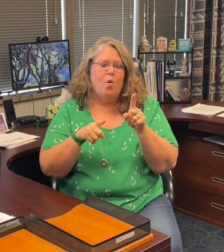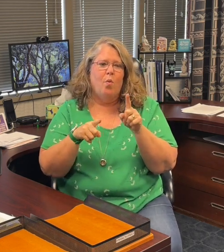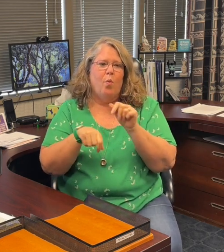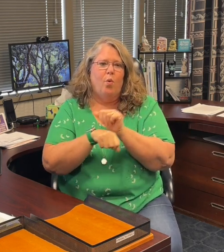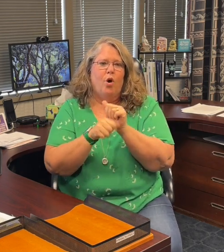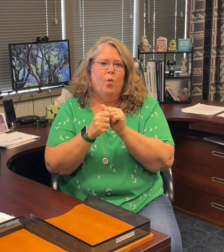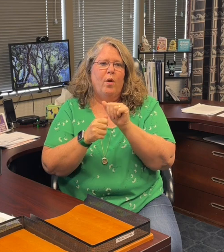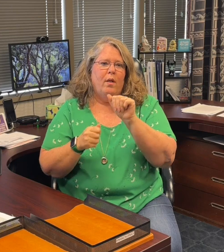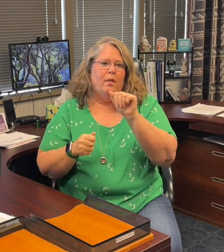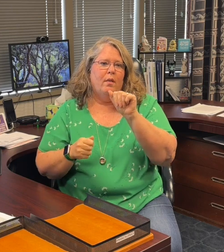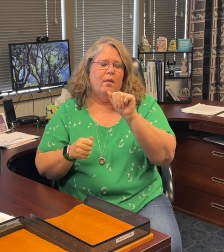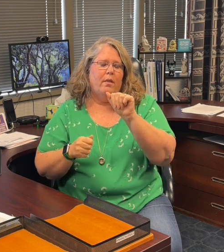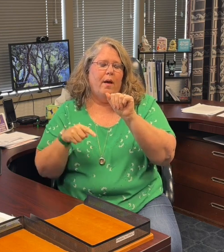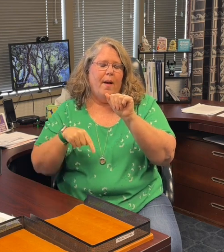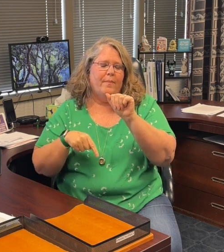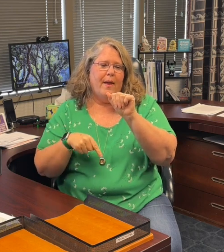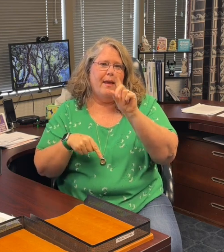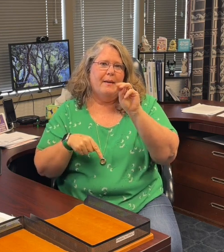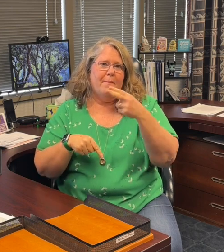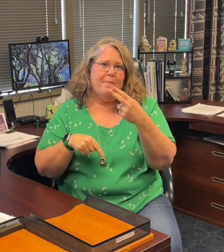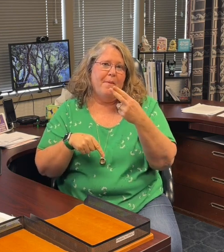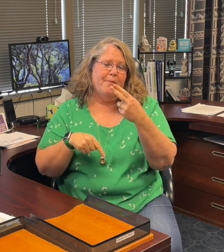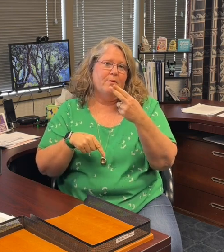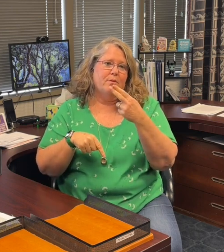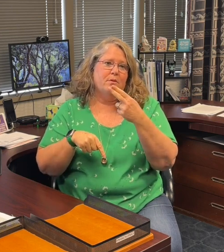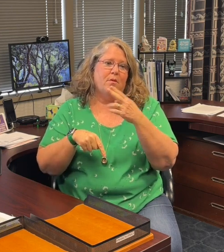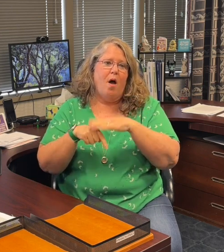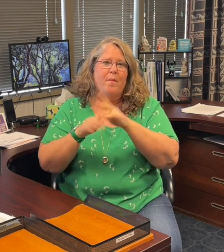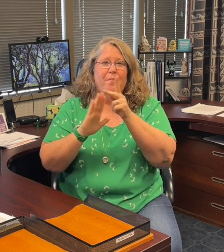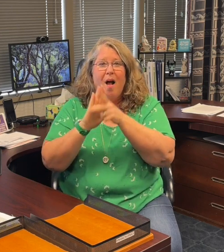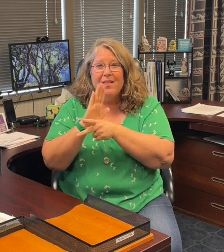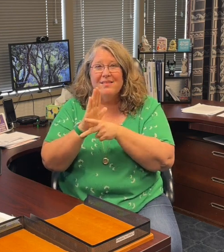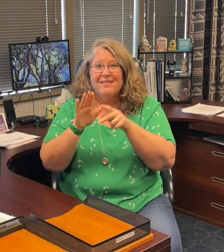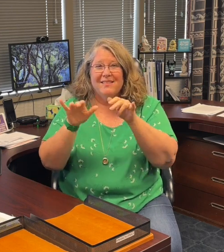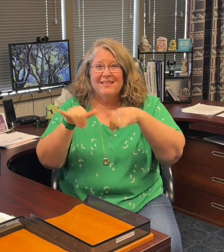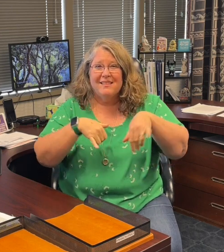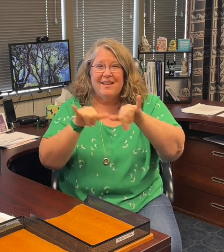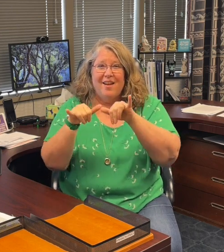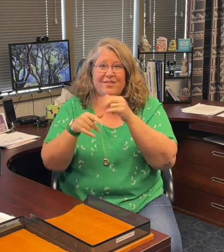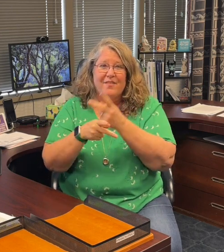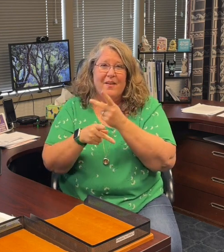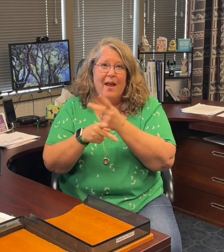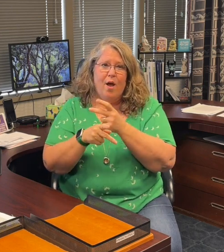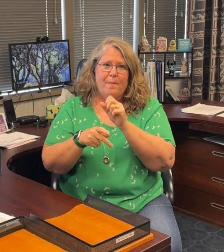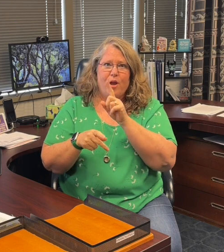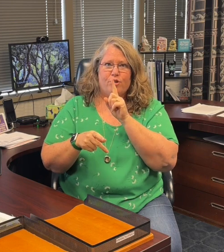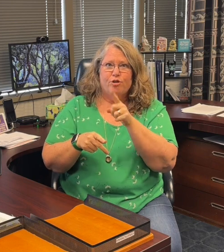but also doing some work with the Department here on policy development and standards of